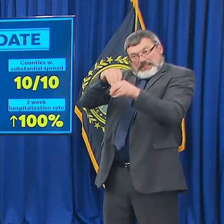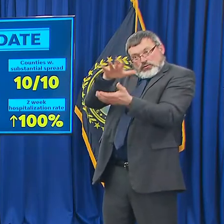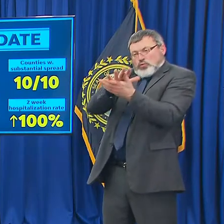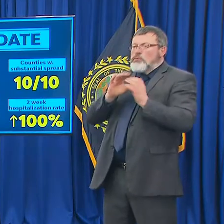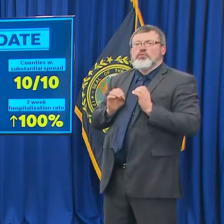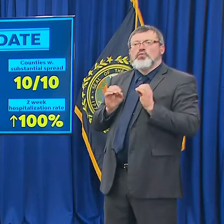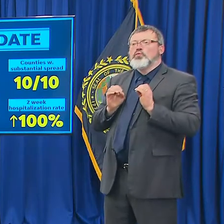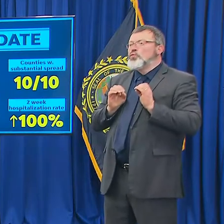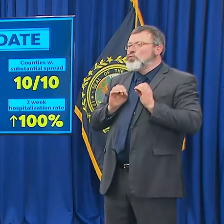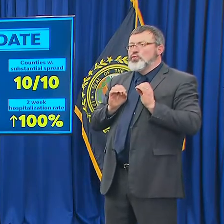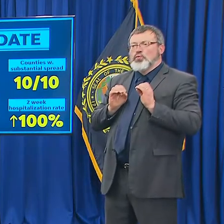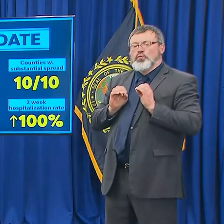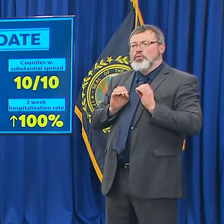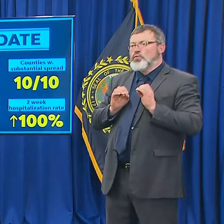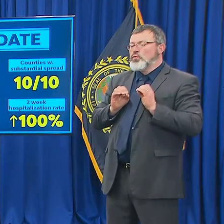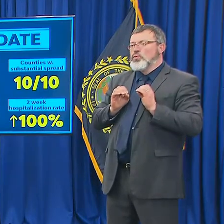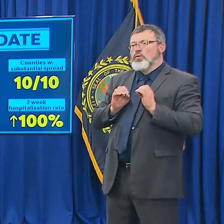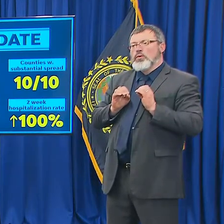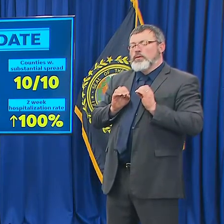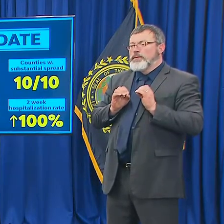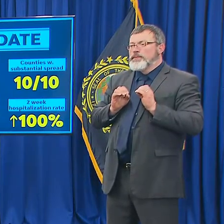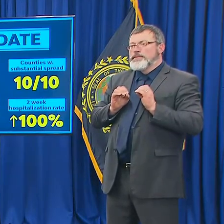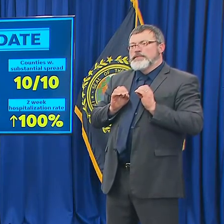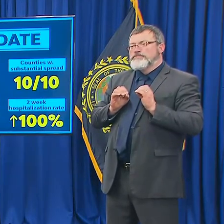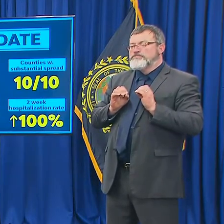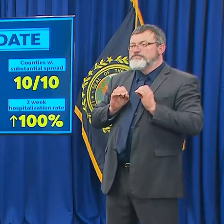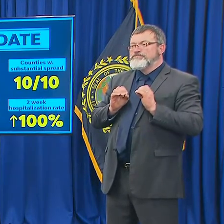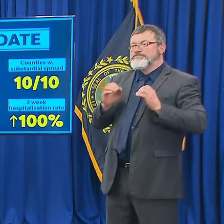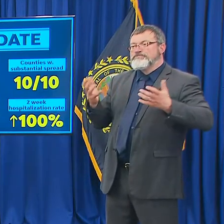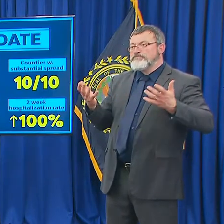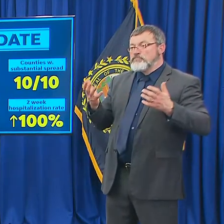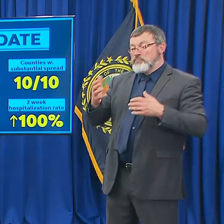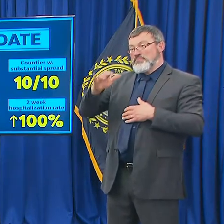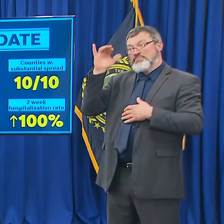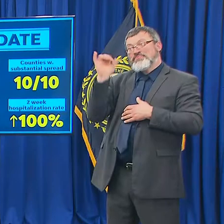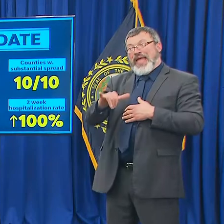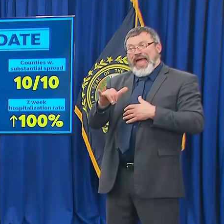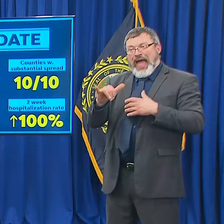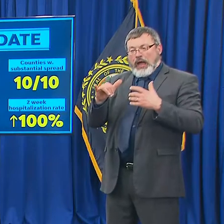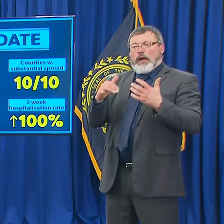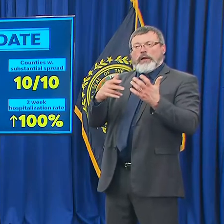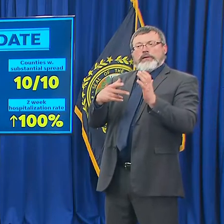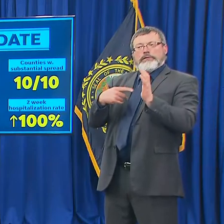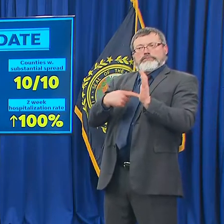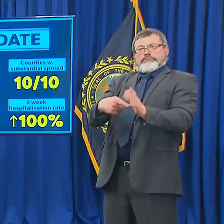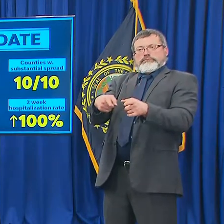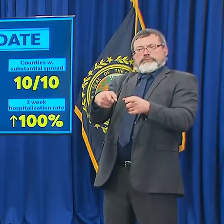you know when we first got in and started know as the second wave started to hit us